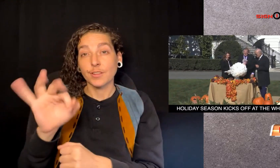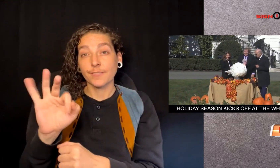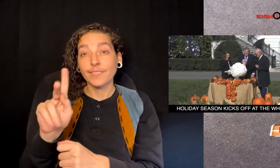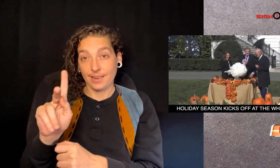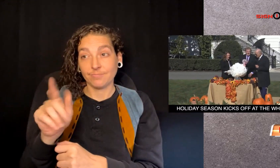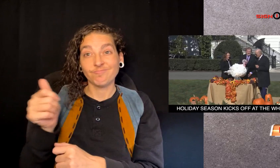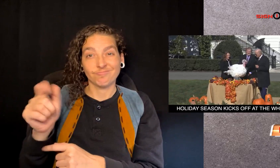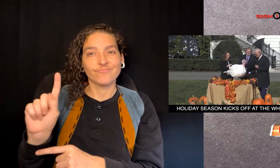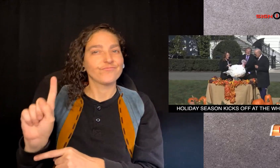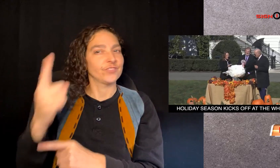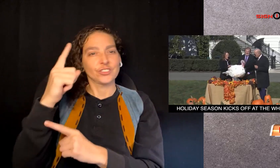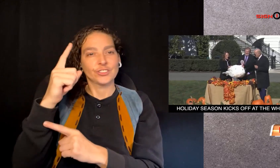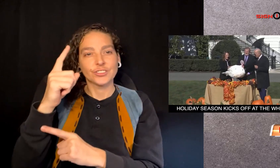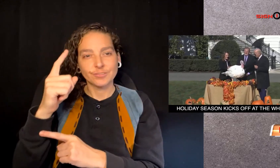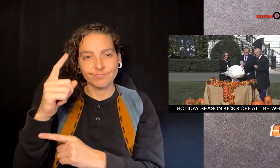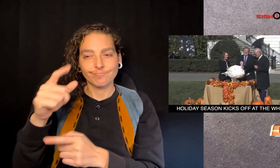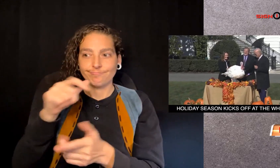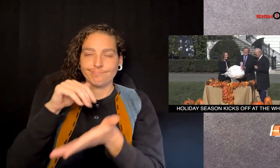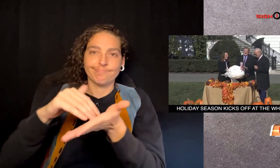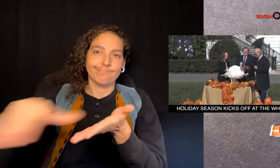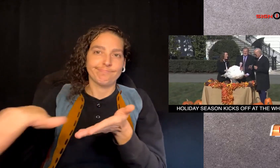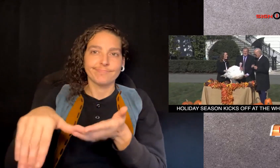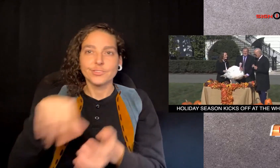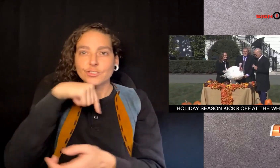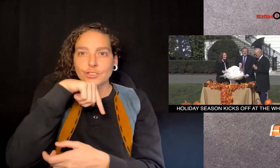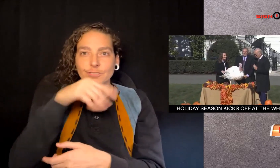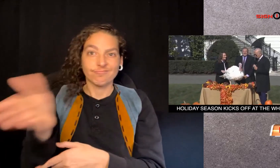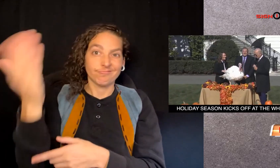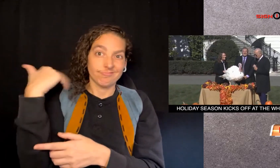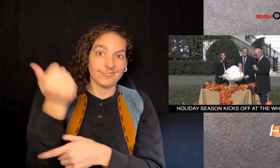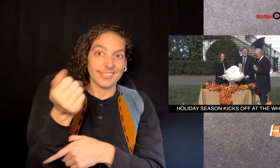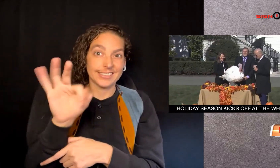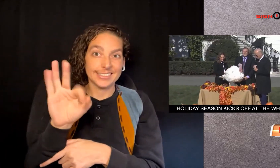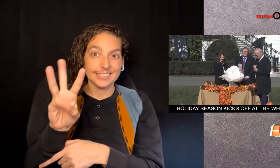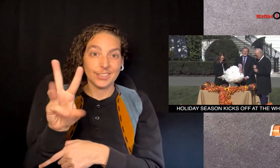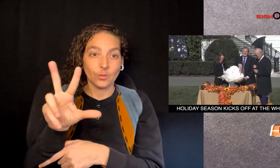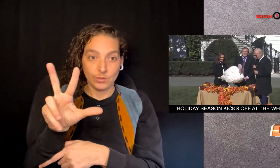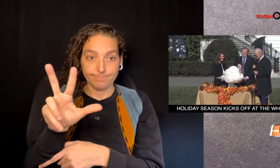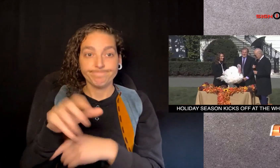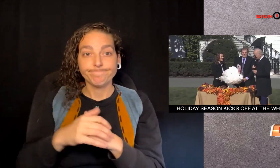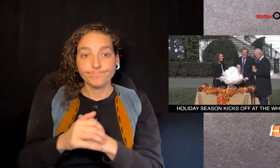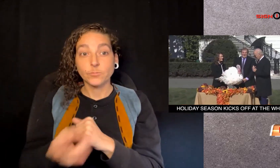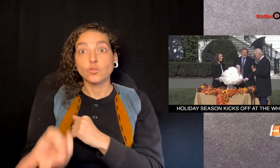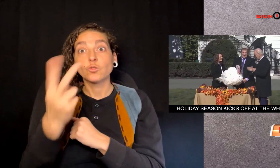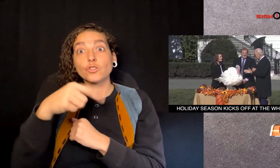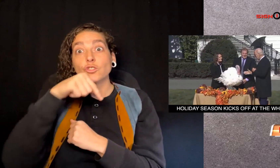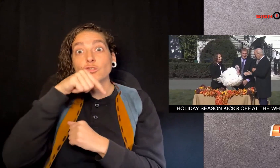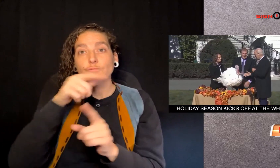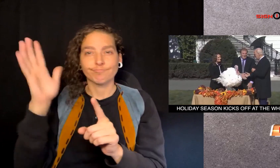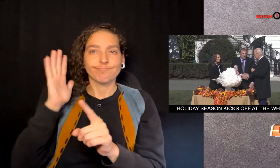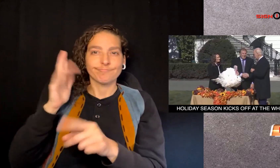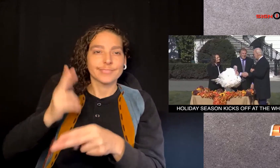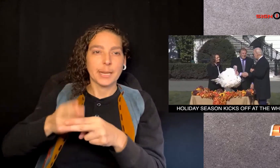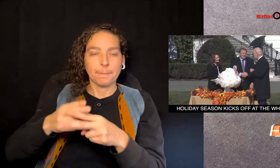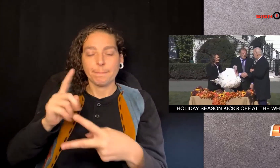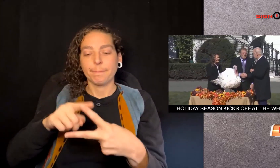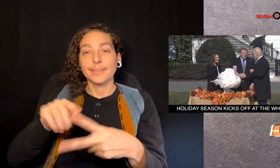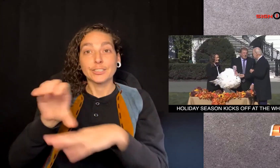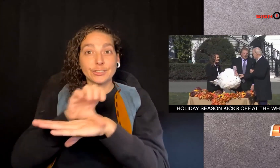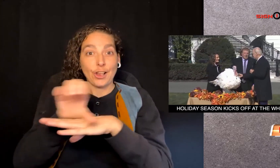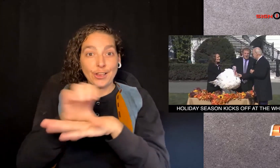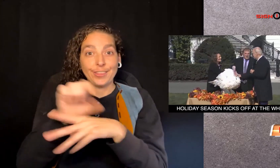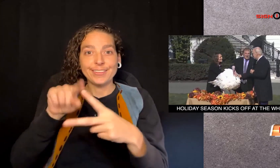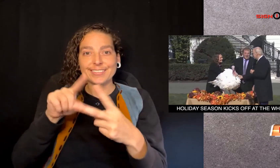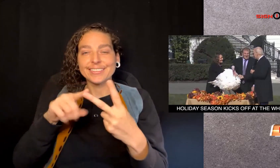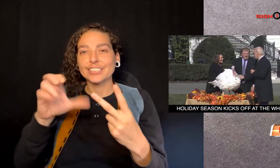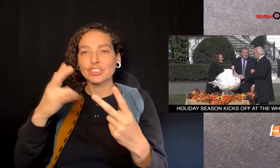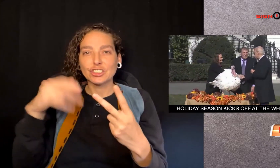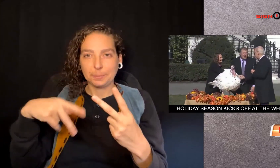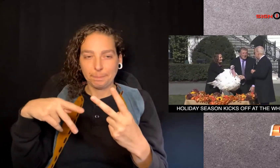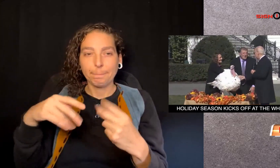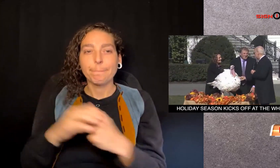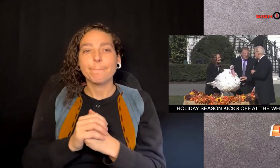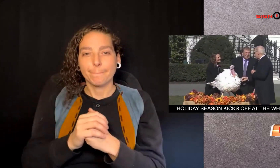F. Kennedy was the first to pardon a turkey in 1963 the two turkeys were named Chocolate